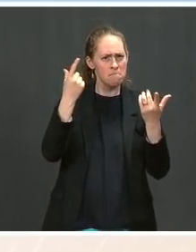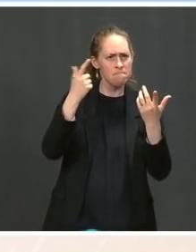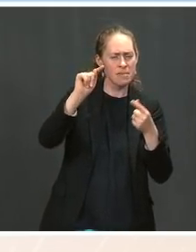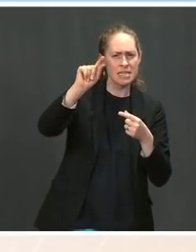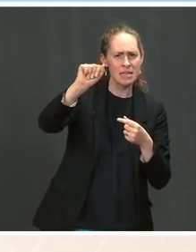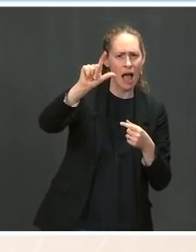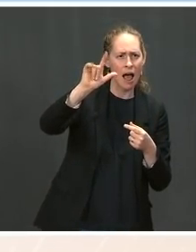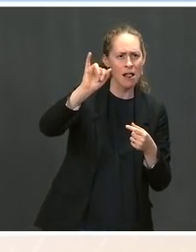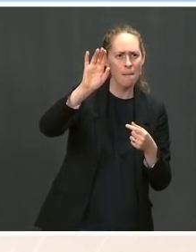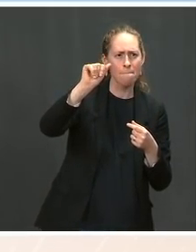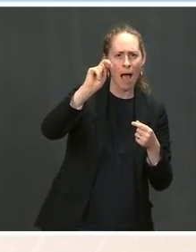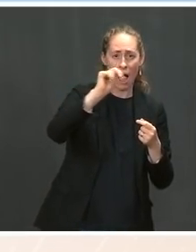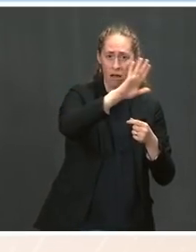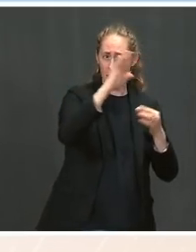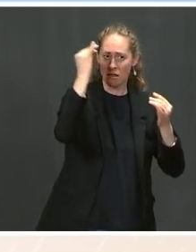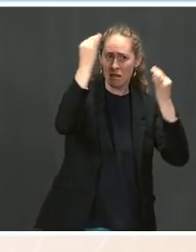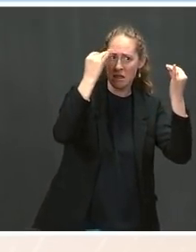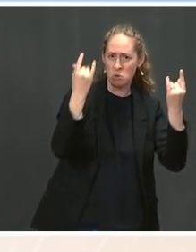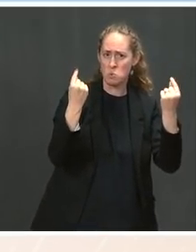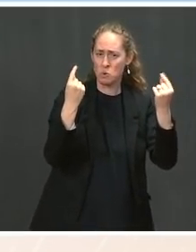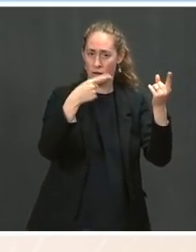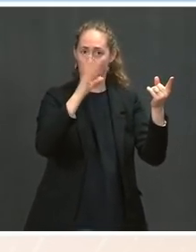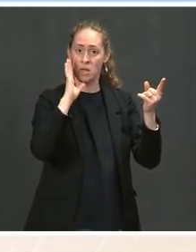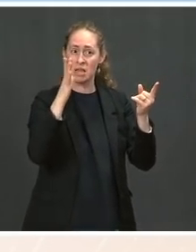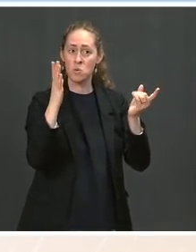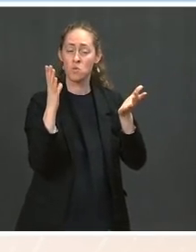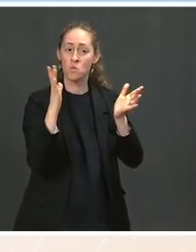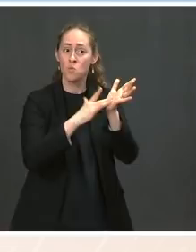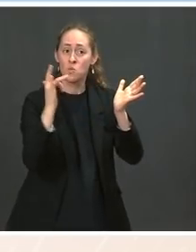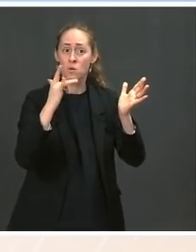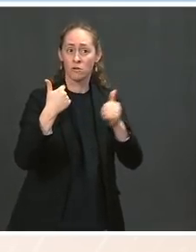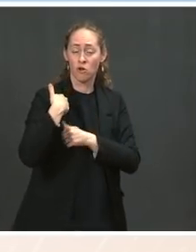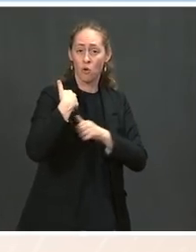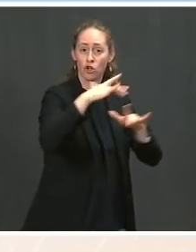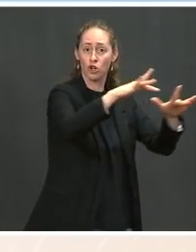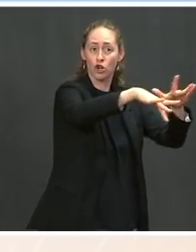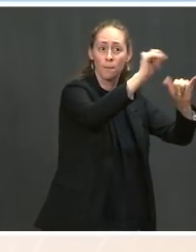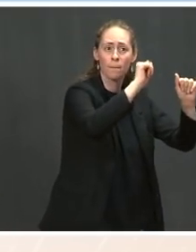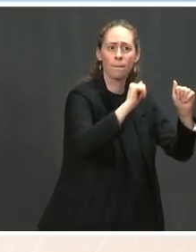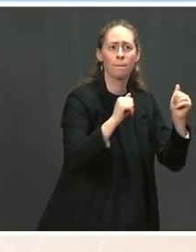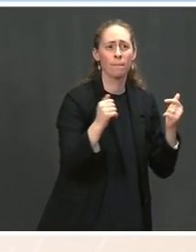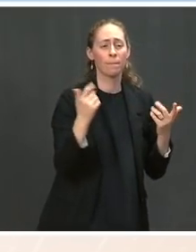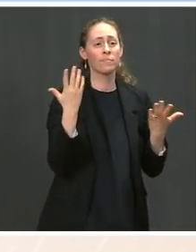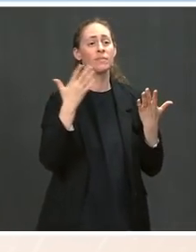I mean, if I was them, I think I'd want to take the summer off and wait until September 11th.